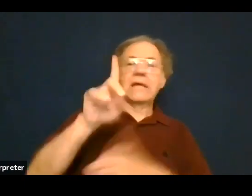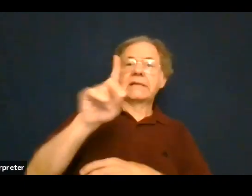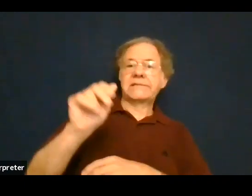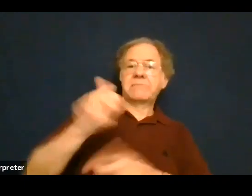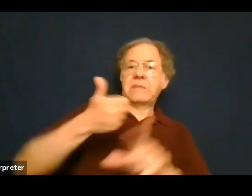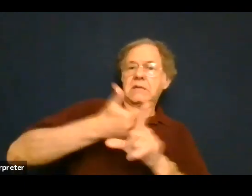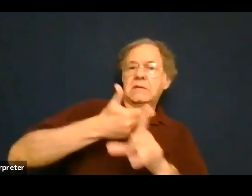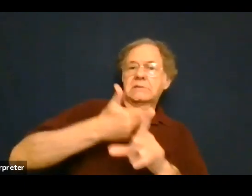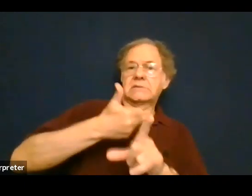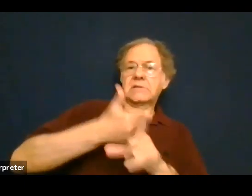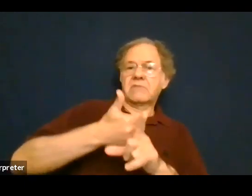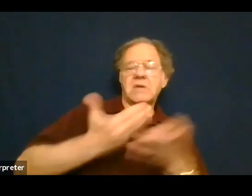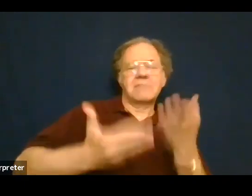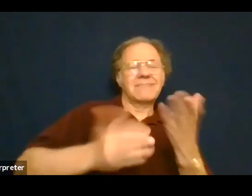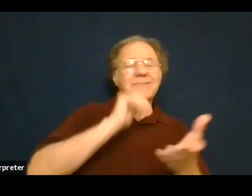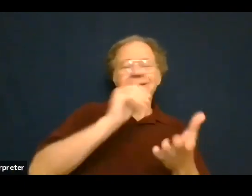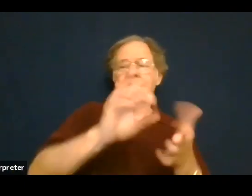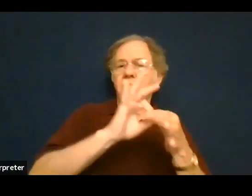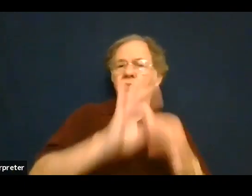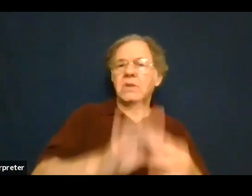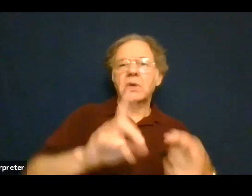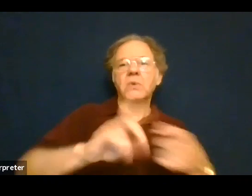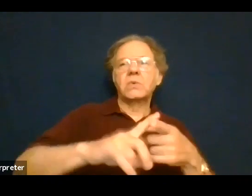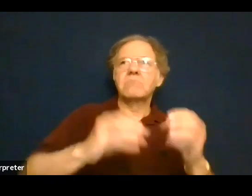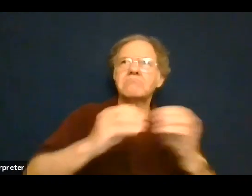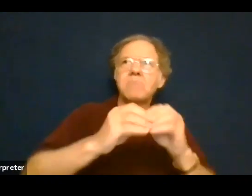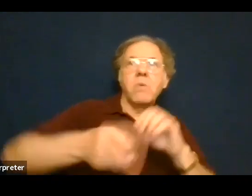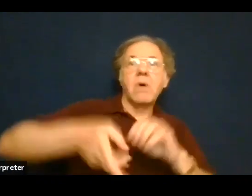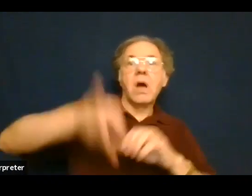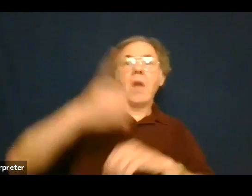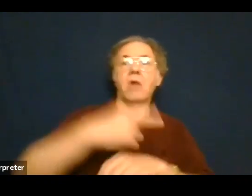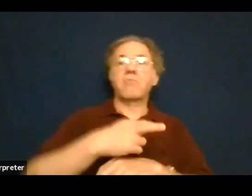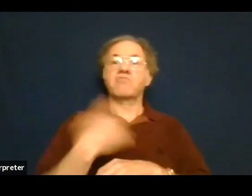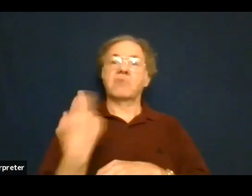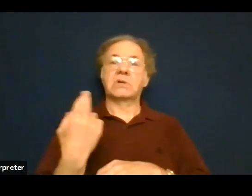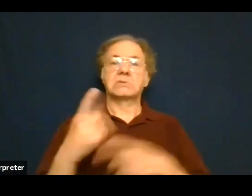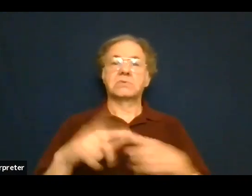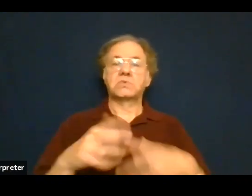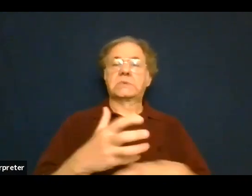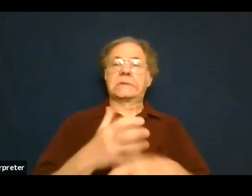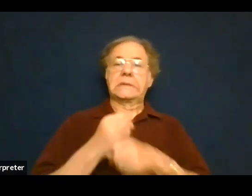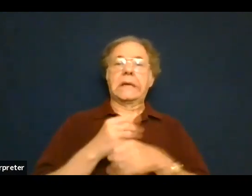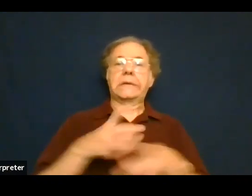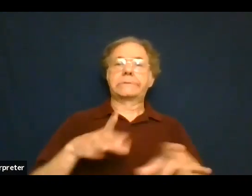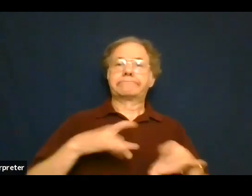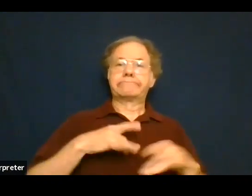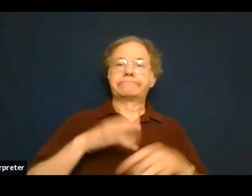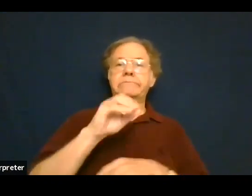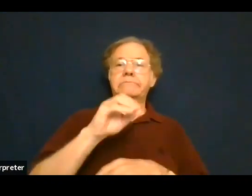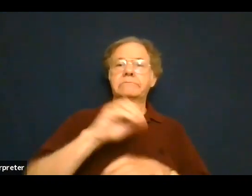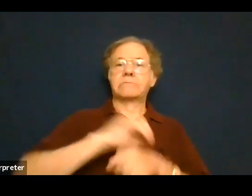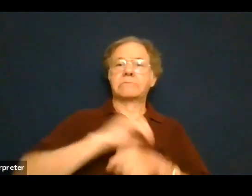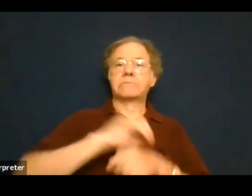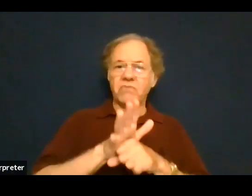be related to a higher risk for getting COVID-19 or having a severe illness.